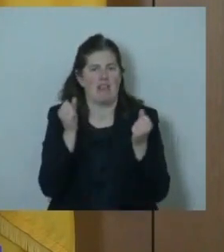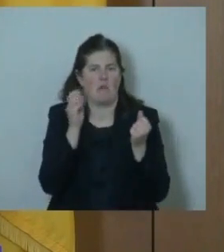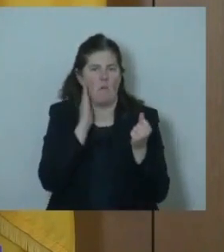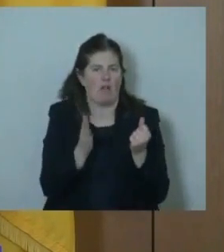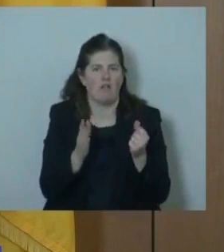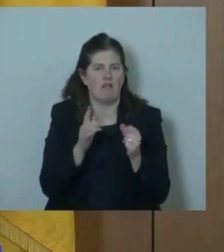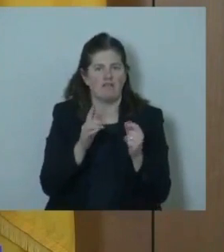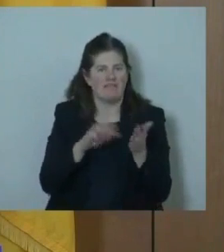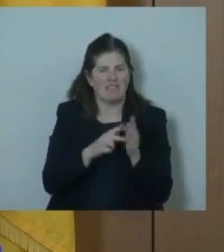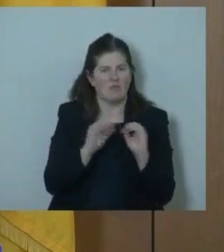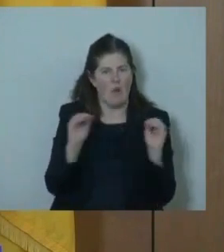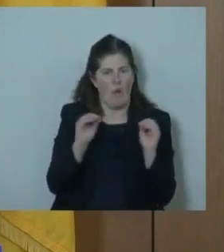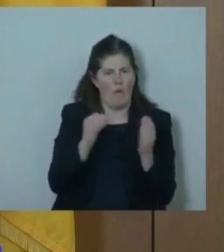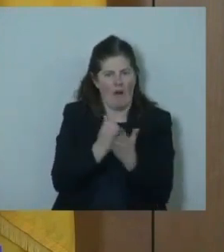THANKS YOU.